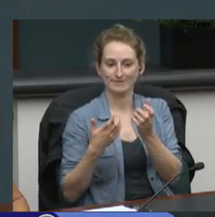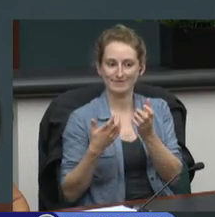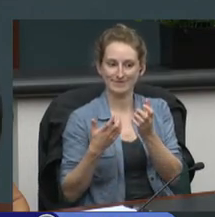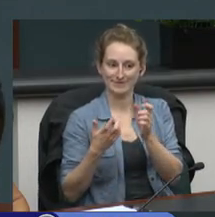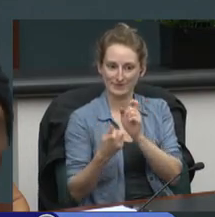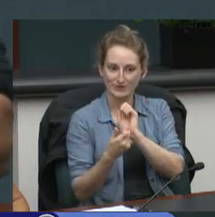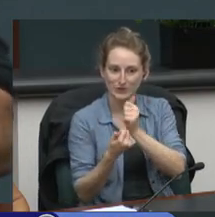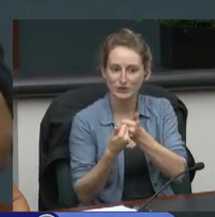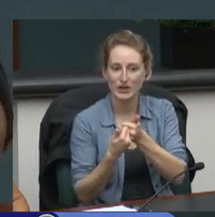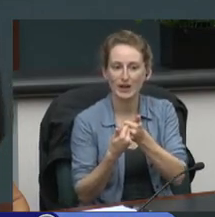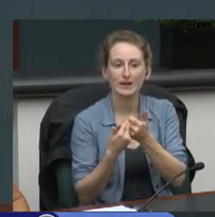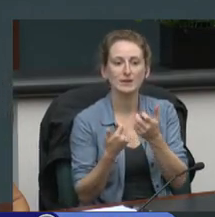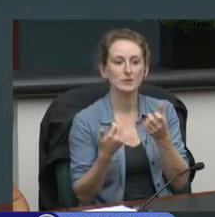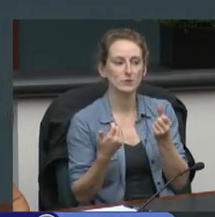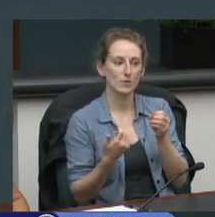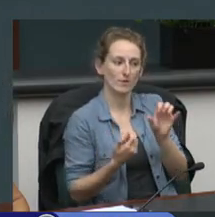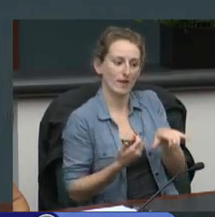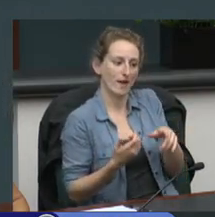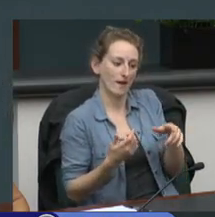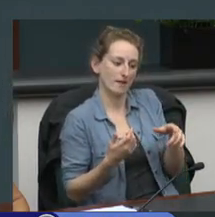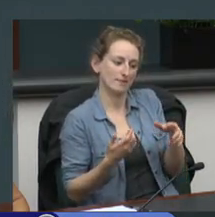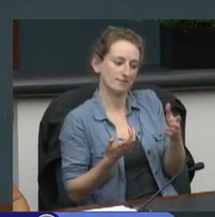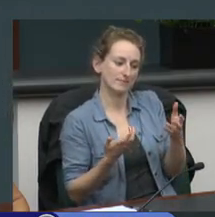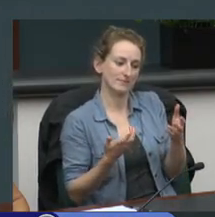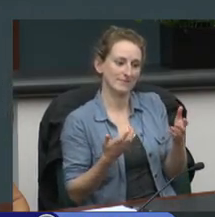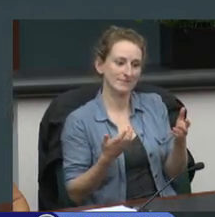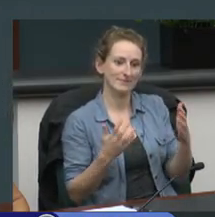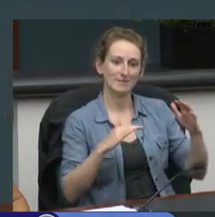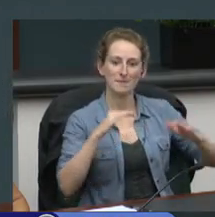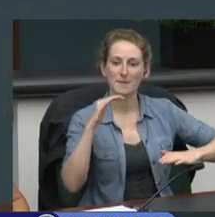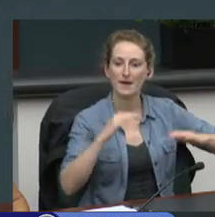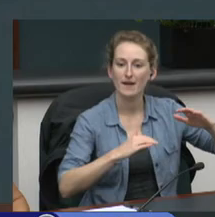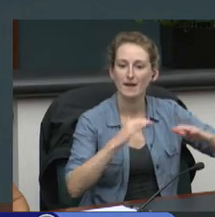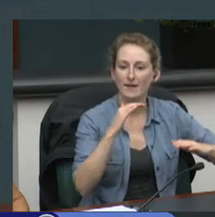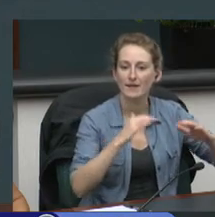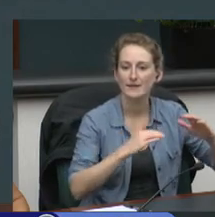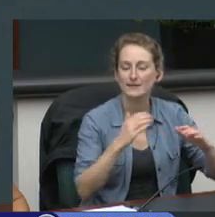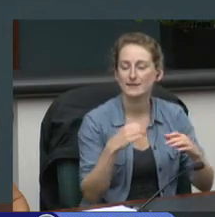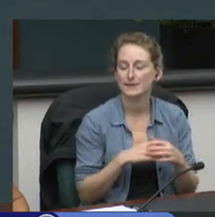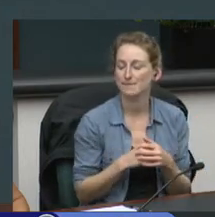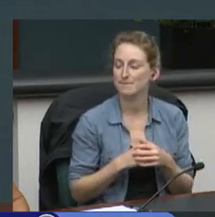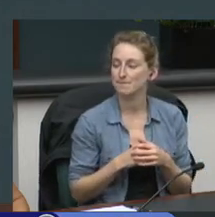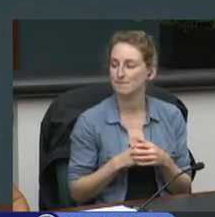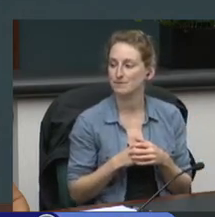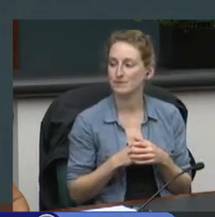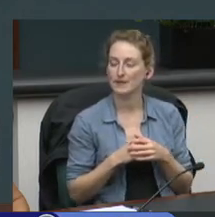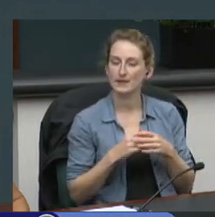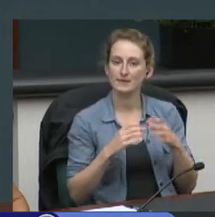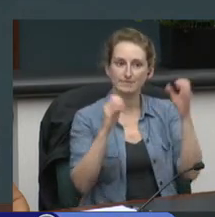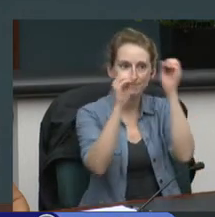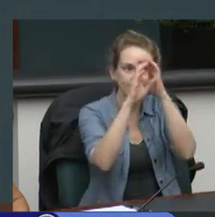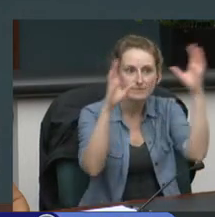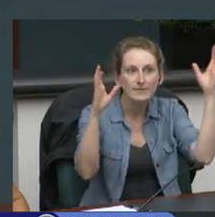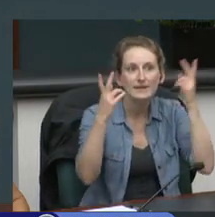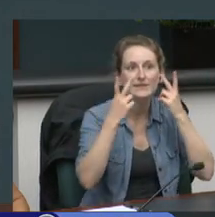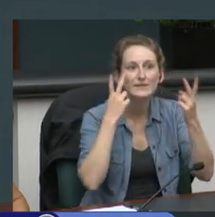need and vision is what we need and knowing our local city loving it caring